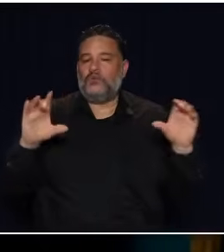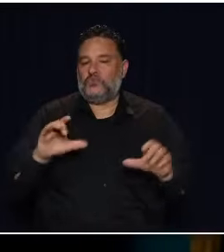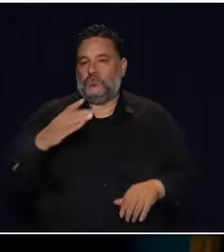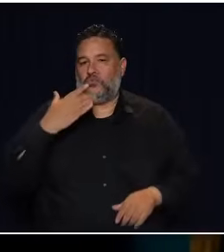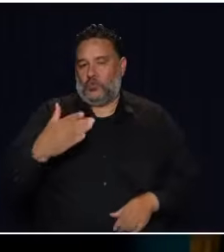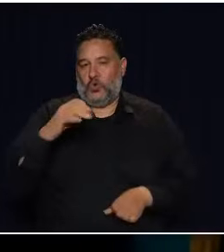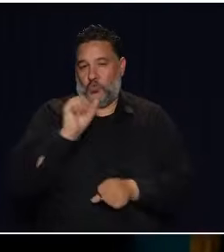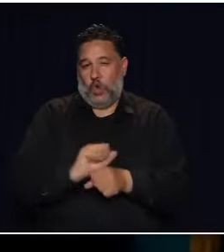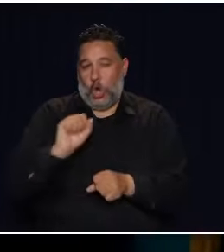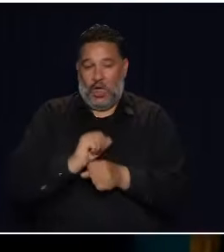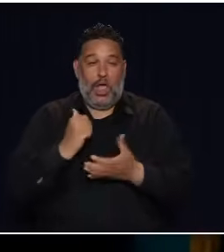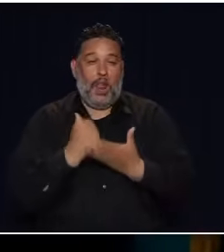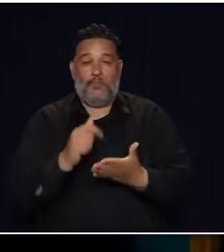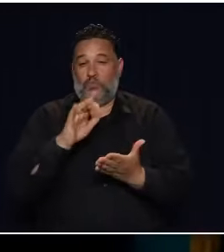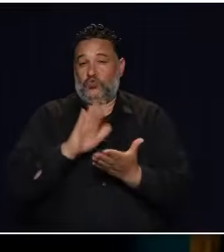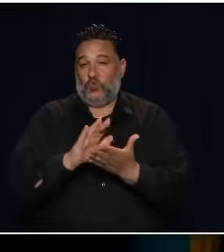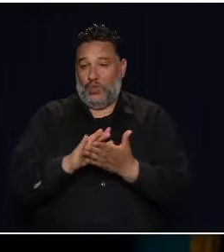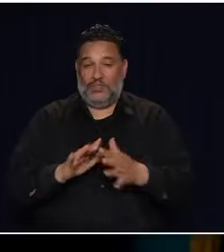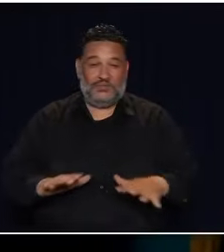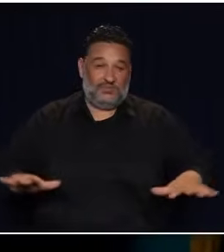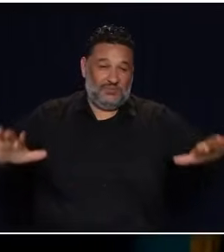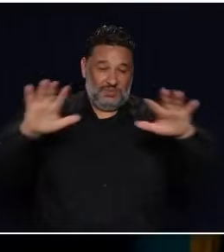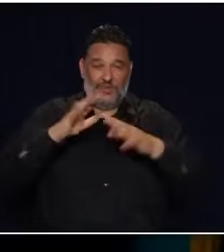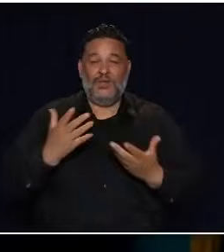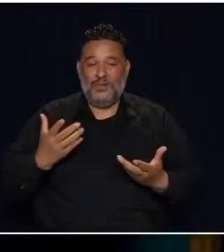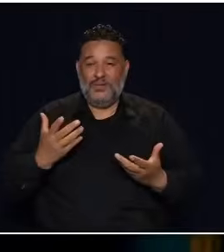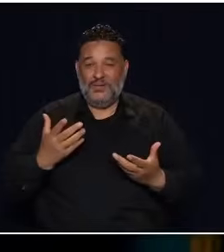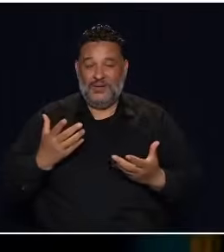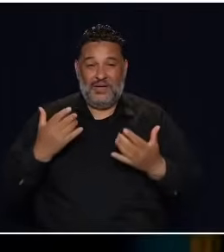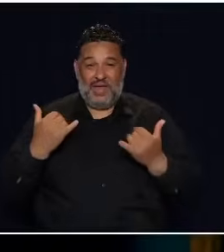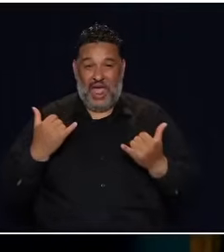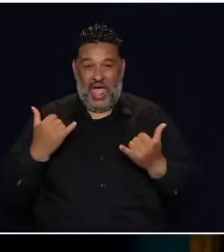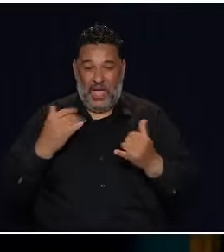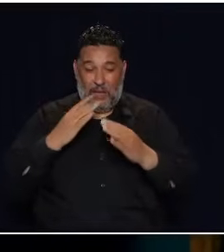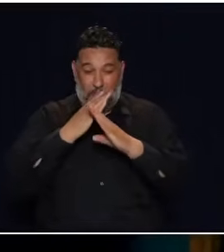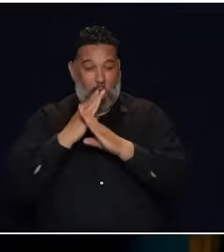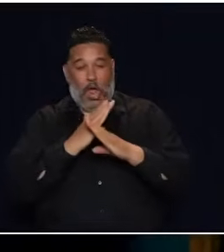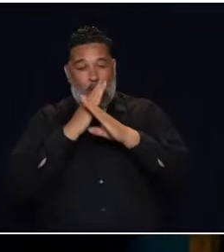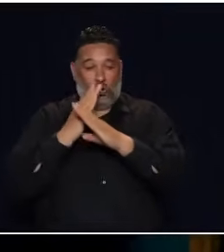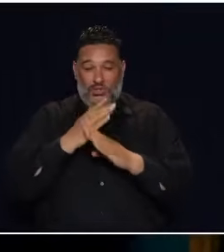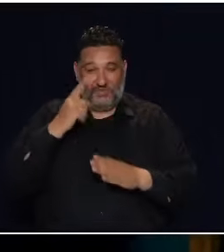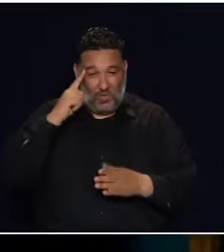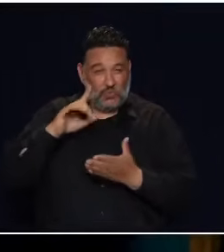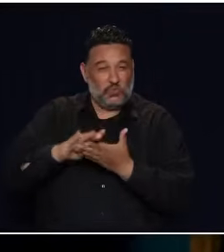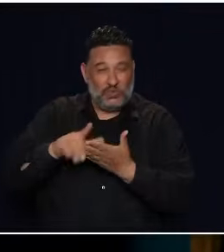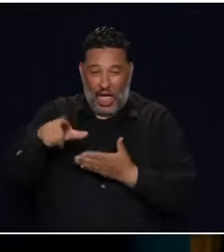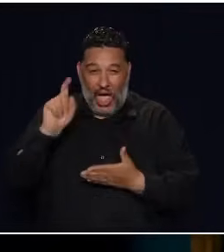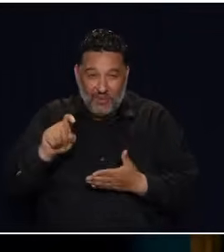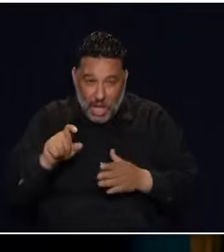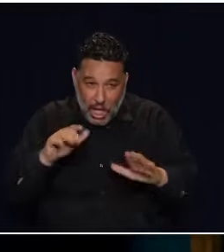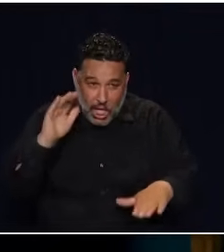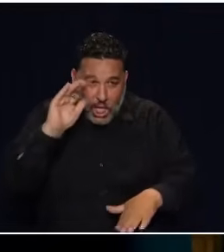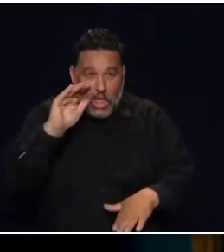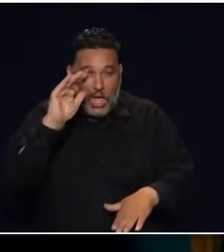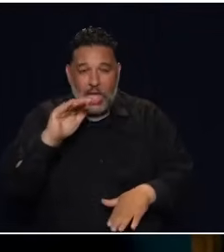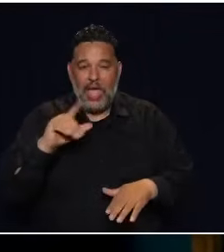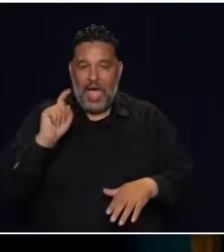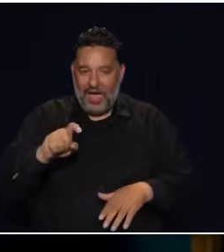WITH THAT COMMON GOAL IN MIND I THINK WE CAN DO A LOT OF GOOD WORK AND HELP THESE SCHOOLS THAT ARE PUT BEHIND BARRIERS TO ASK